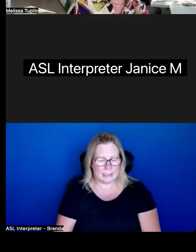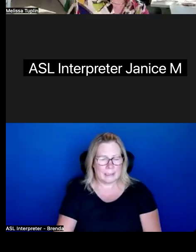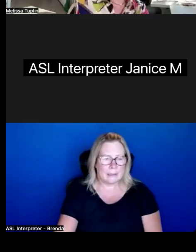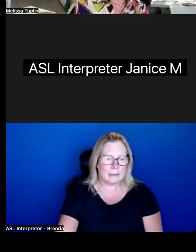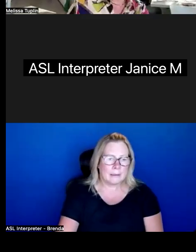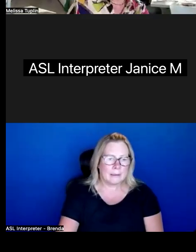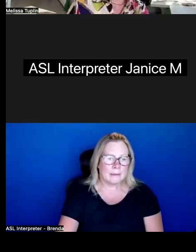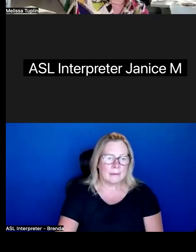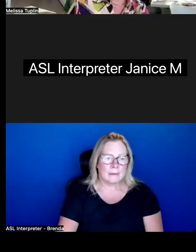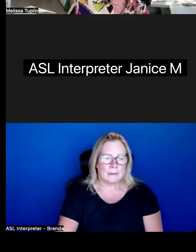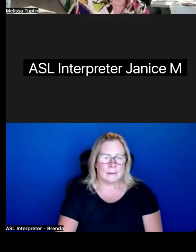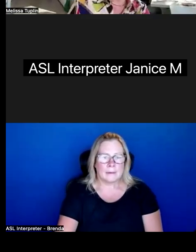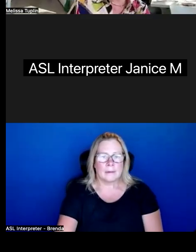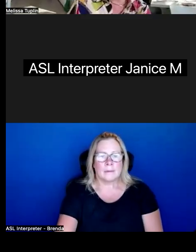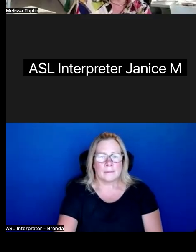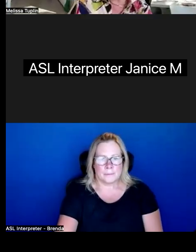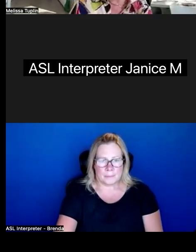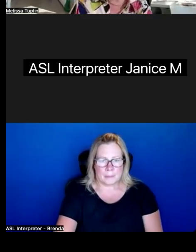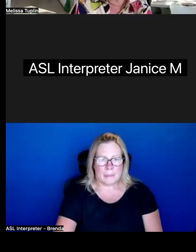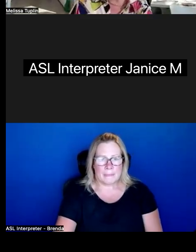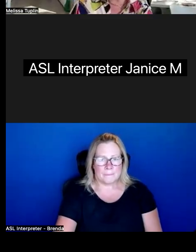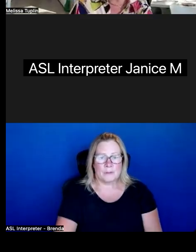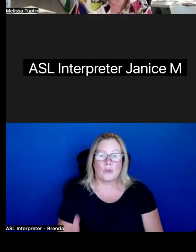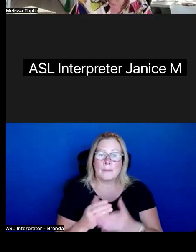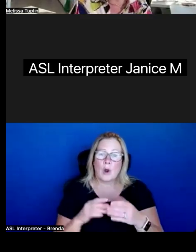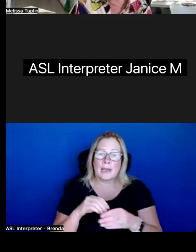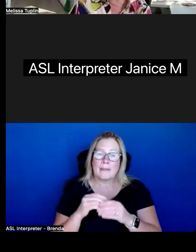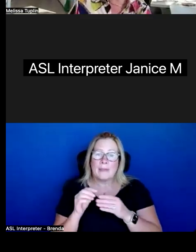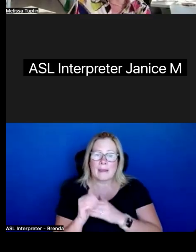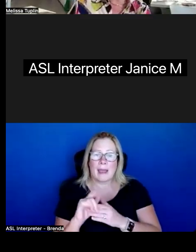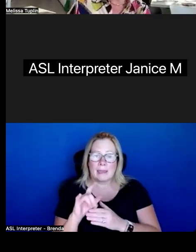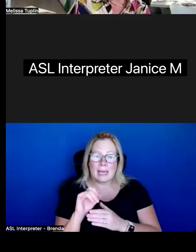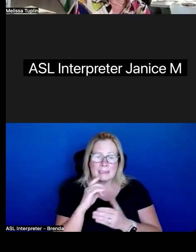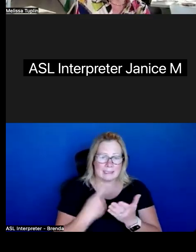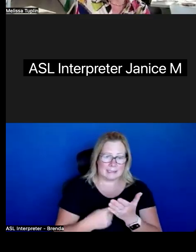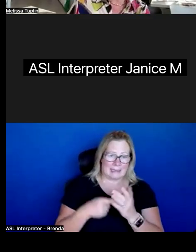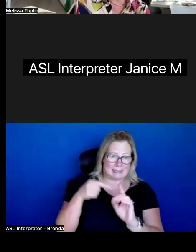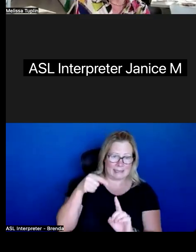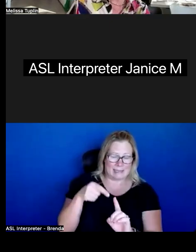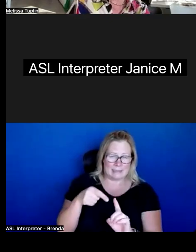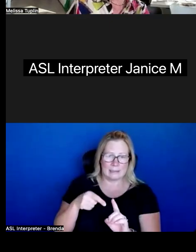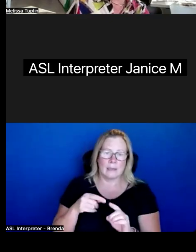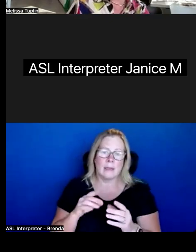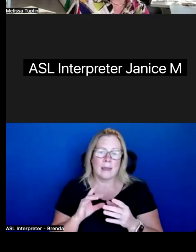guidelines that talks about this mentions that professional arts organizations may be considered